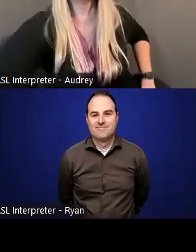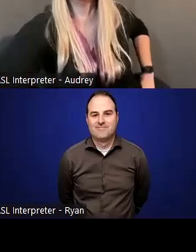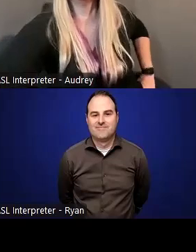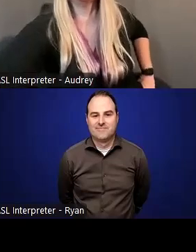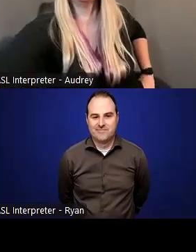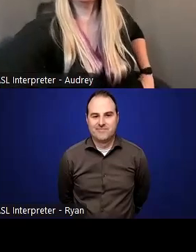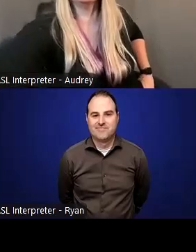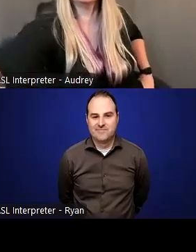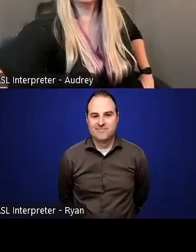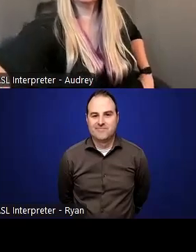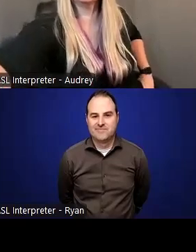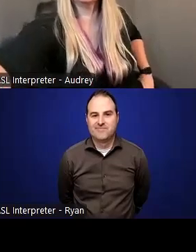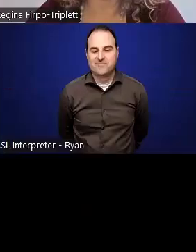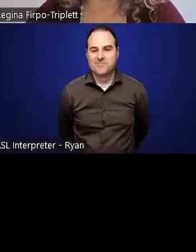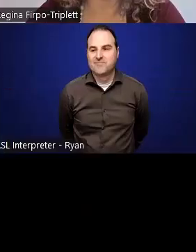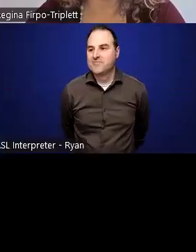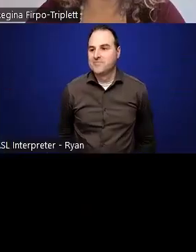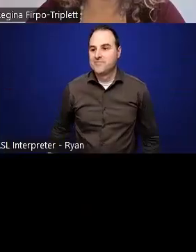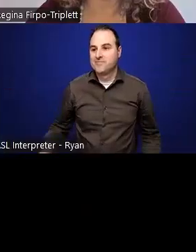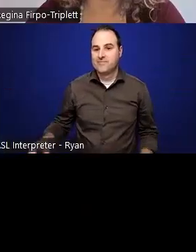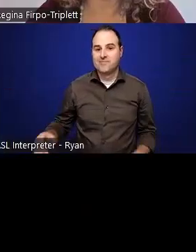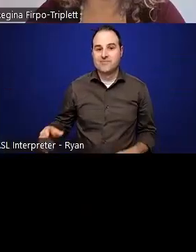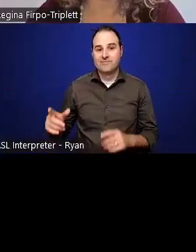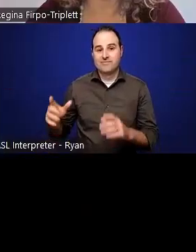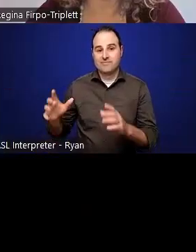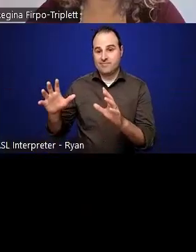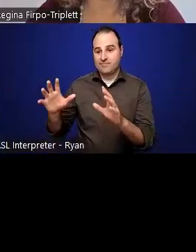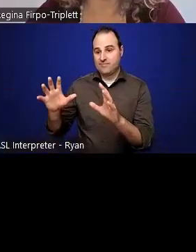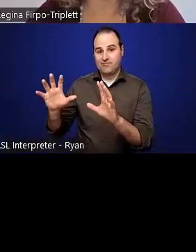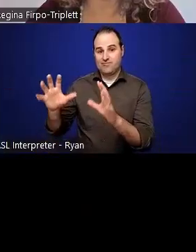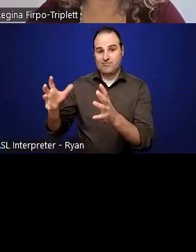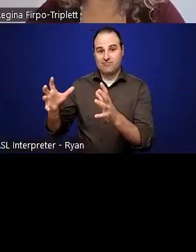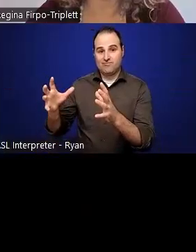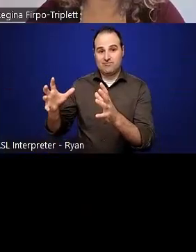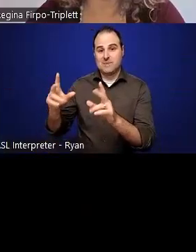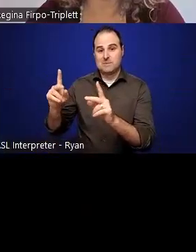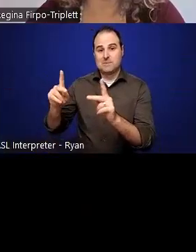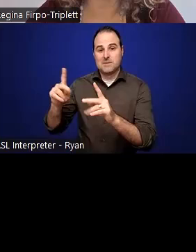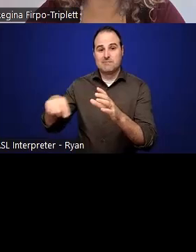group of folks who described it. They hadn't had a lot of prior access to autism-related